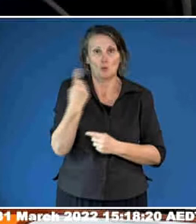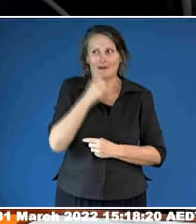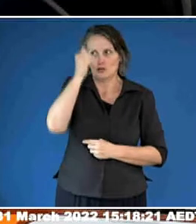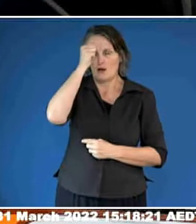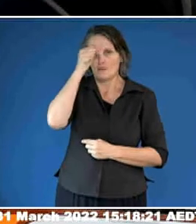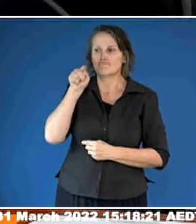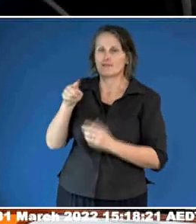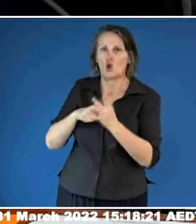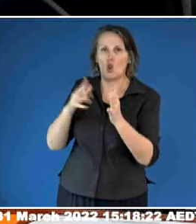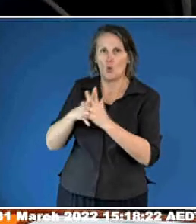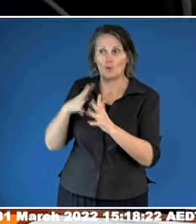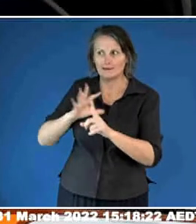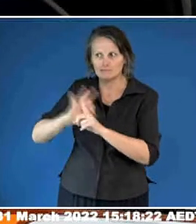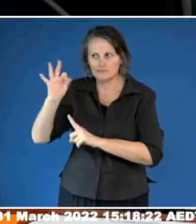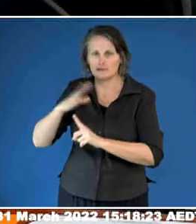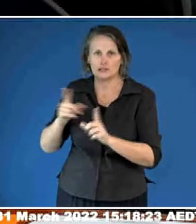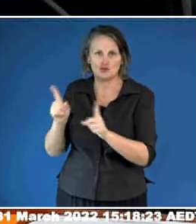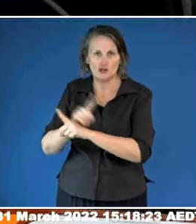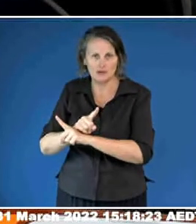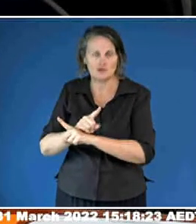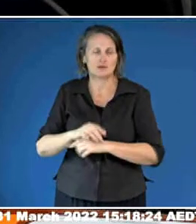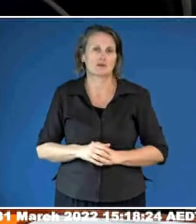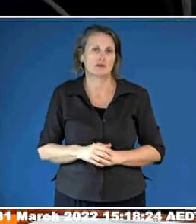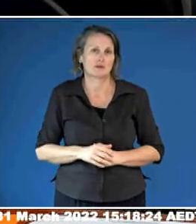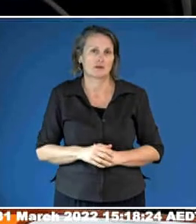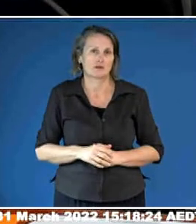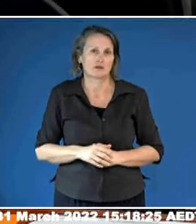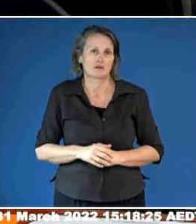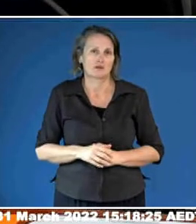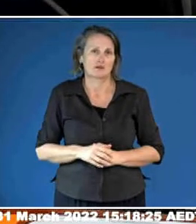And just reminding us of the importance of taking a strong human rights approach and how